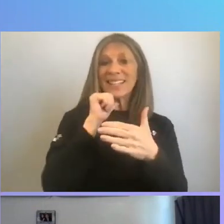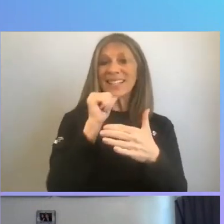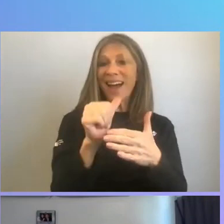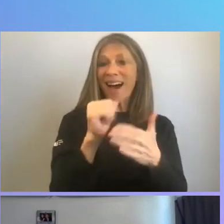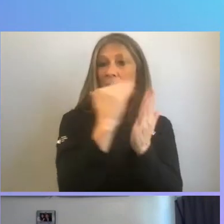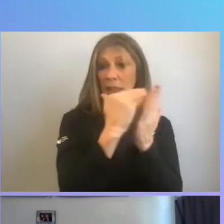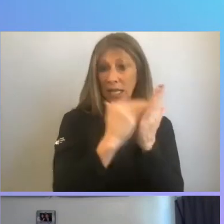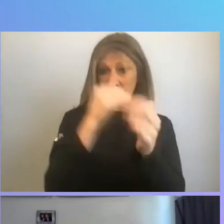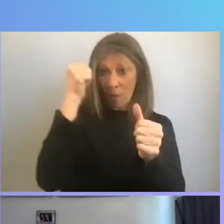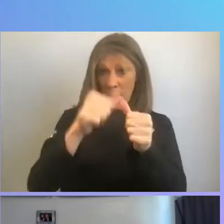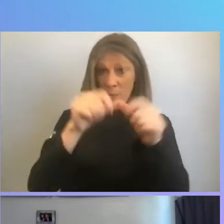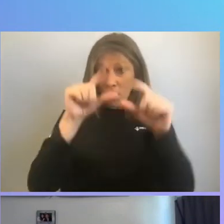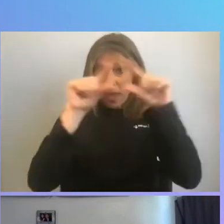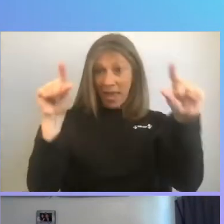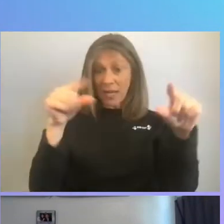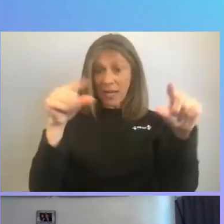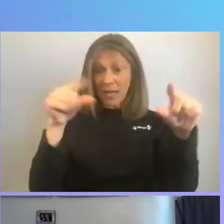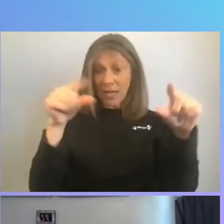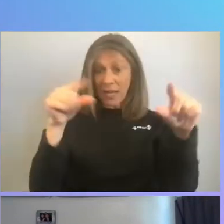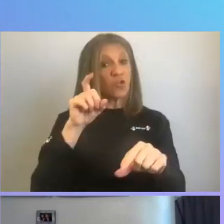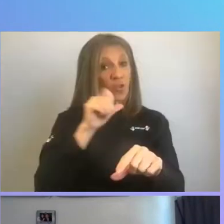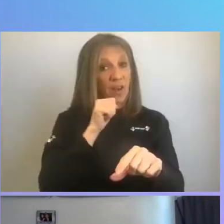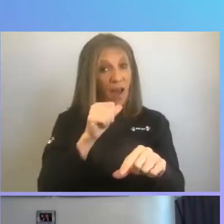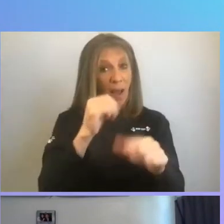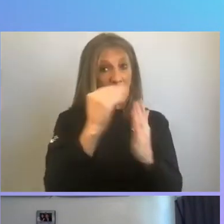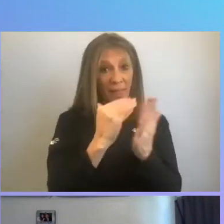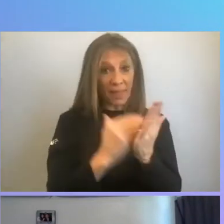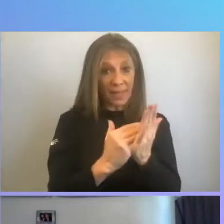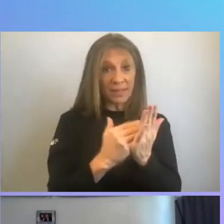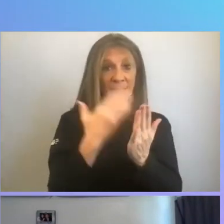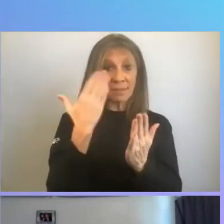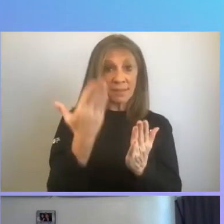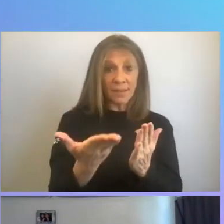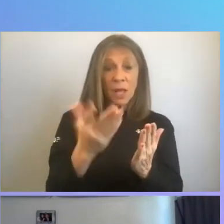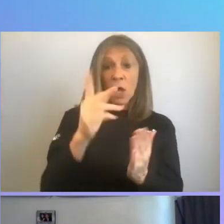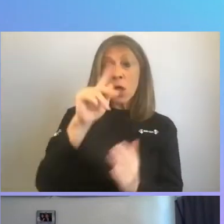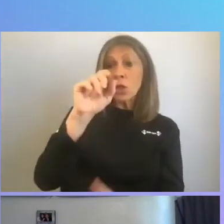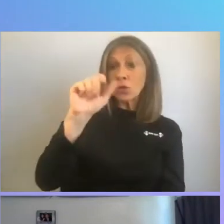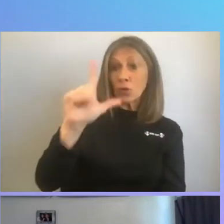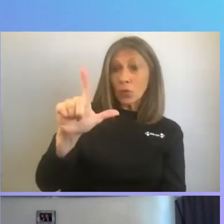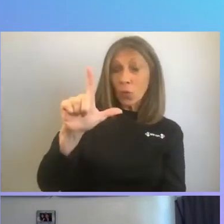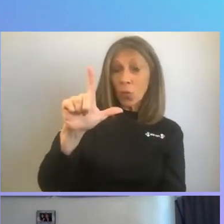marked as should not be a list? So the tool captured the element